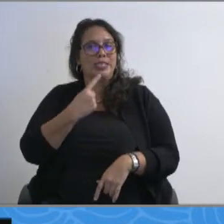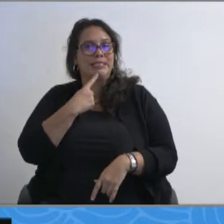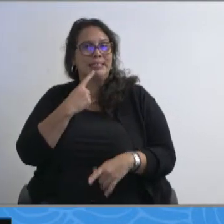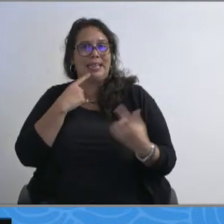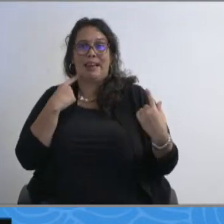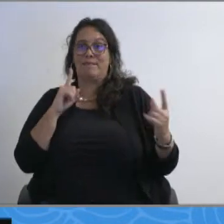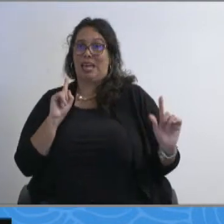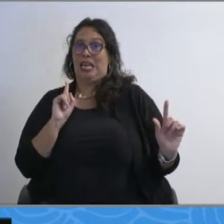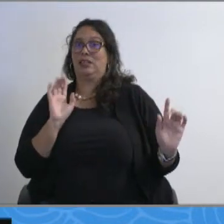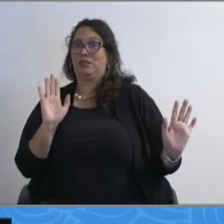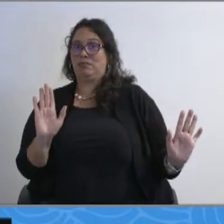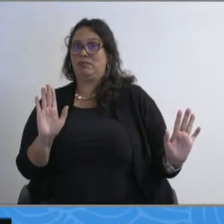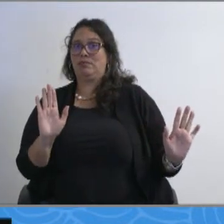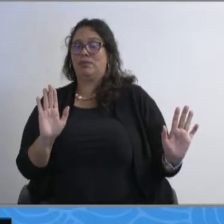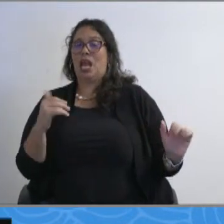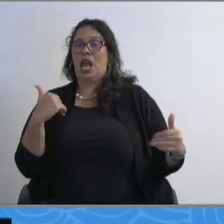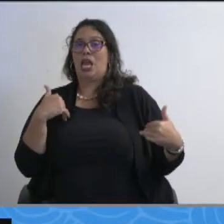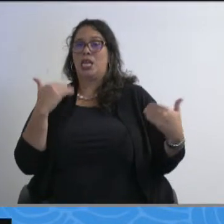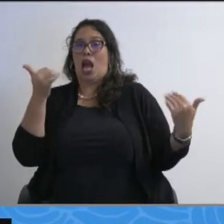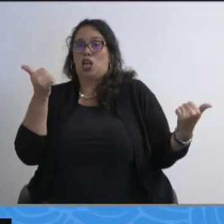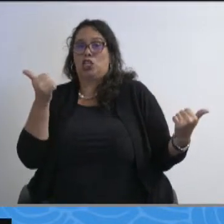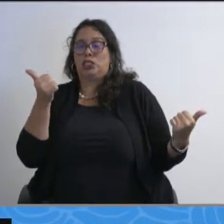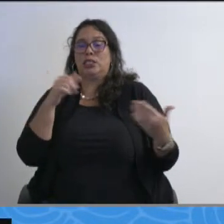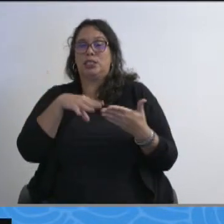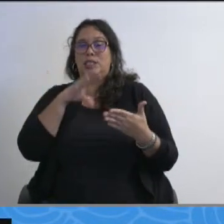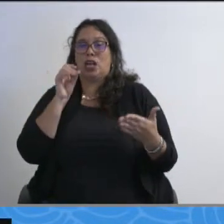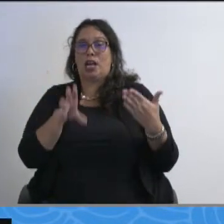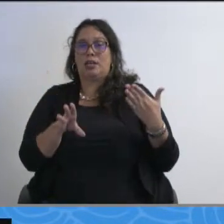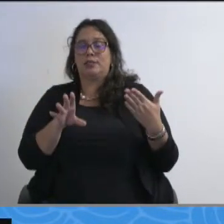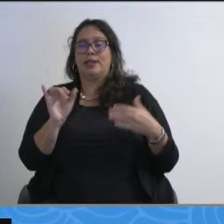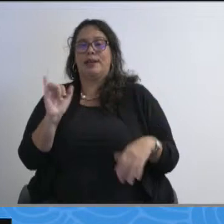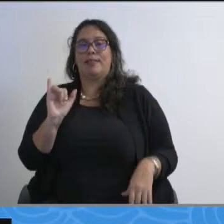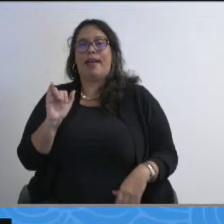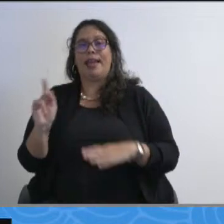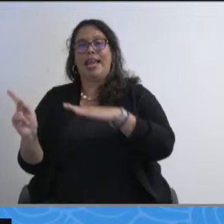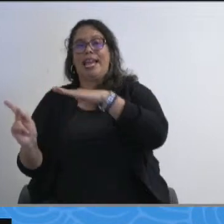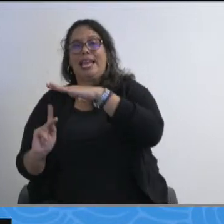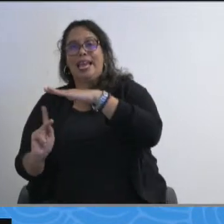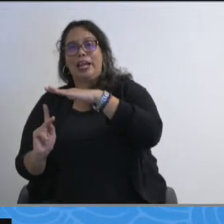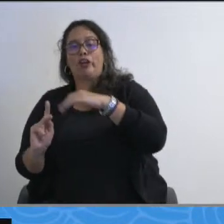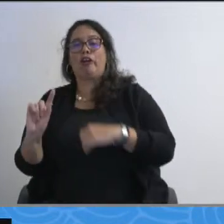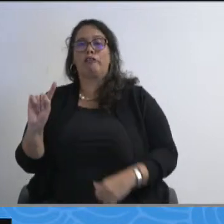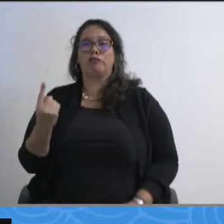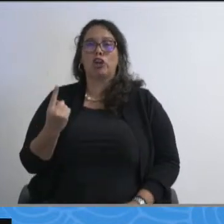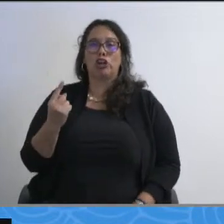would be for our youngest scholars, such as kinder, first, or second grade students